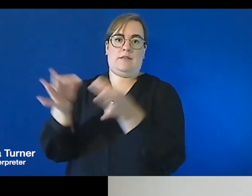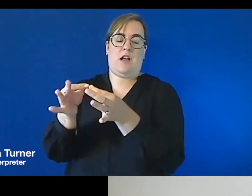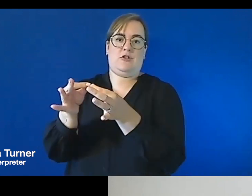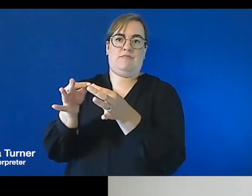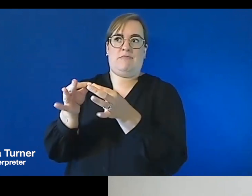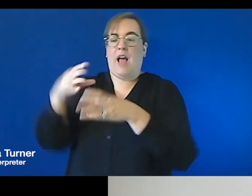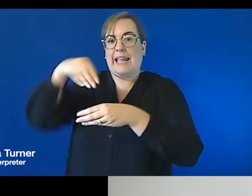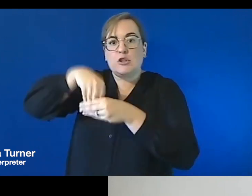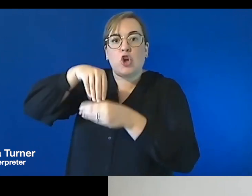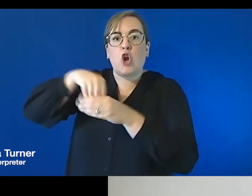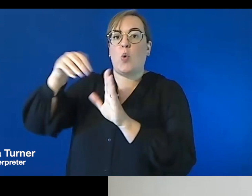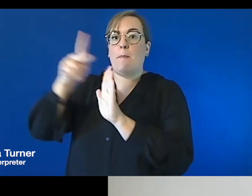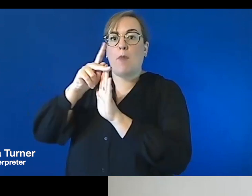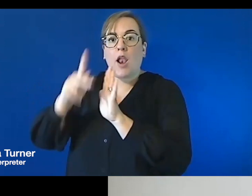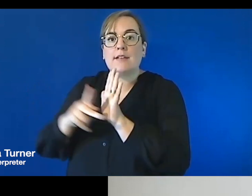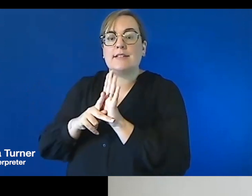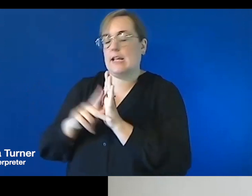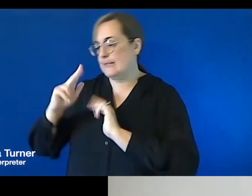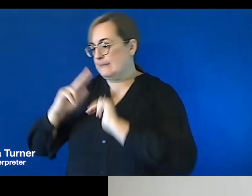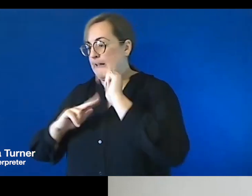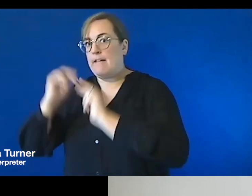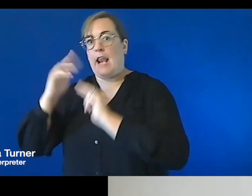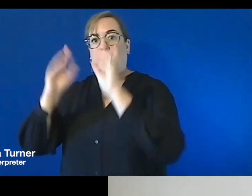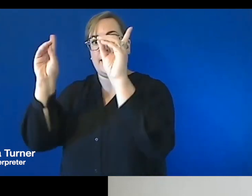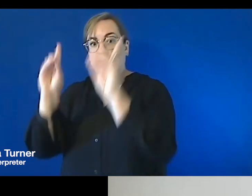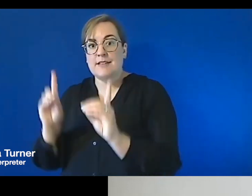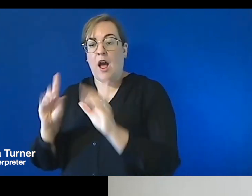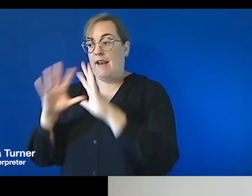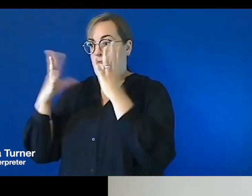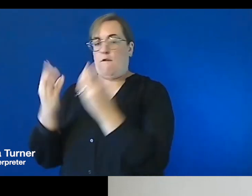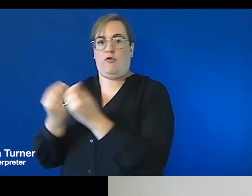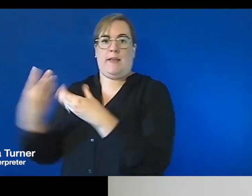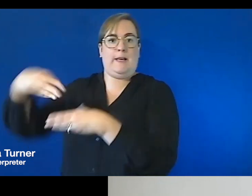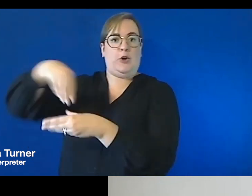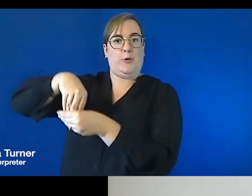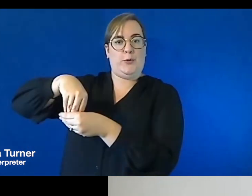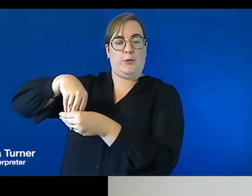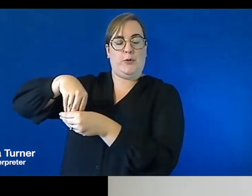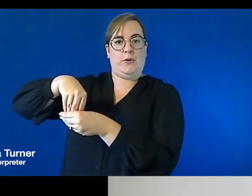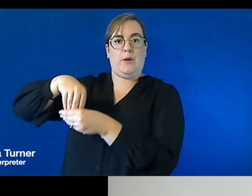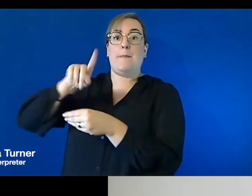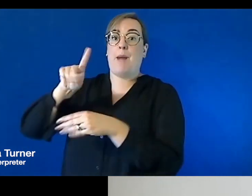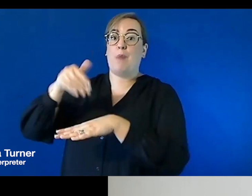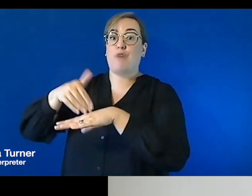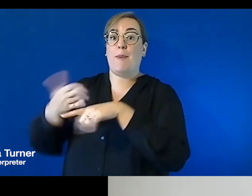your development design process. So the problem is that, before that, we just try to create a